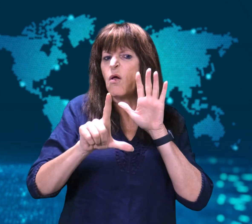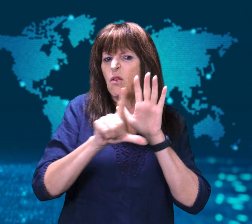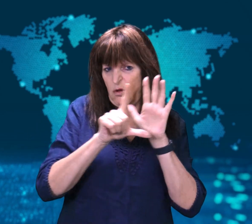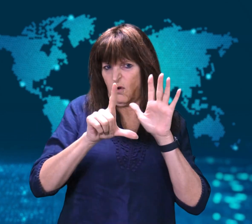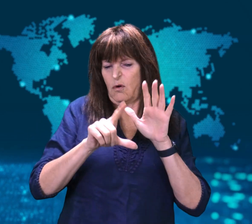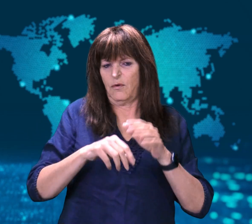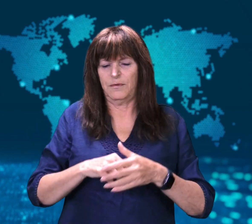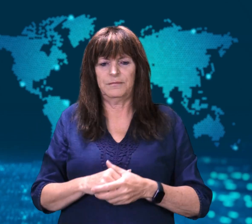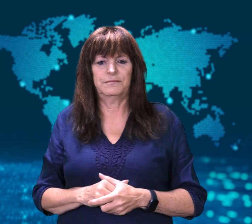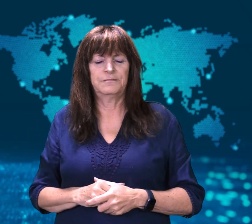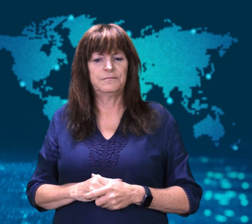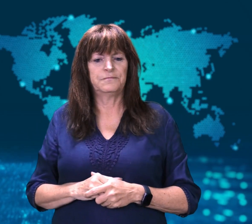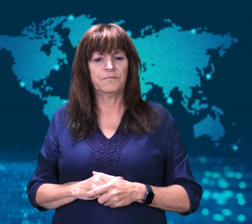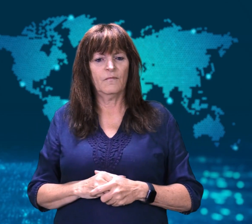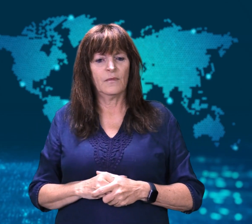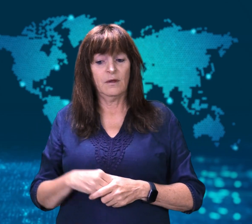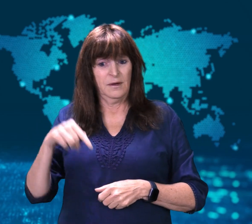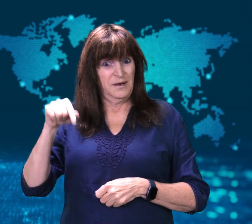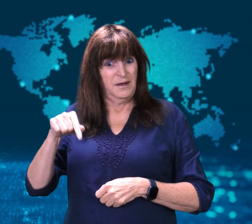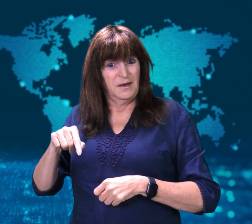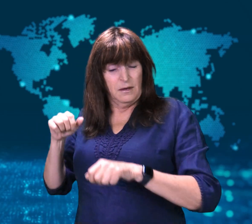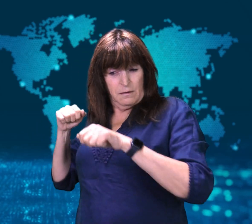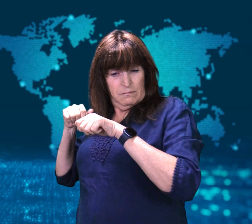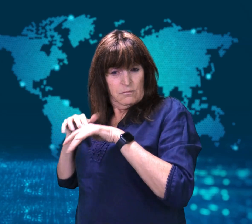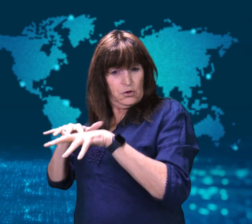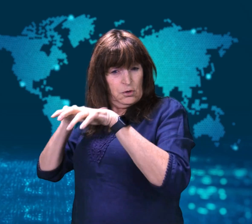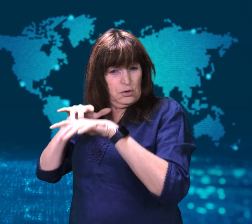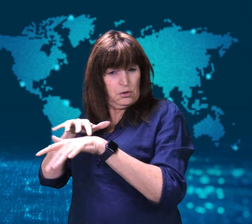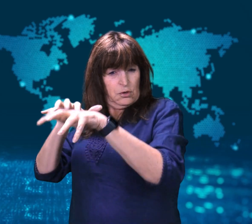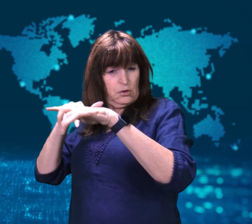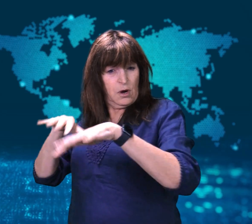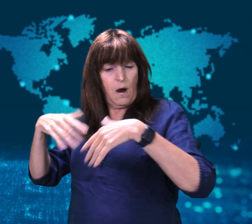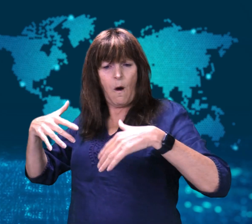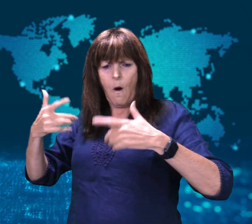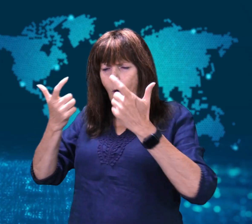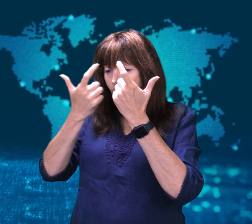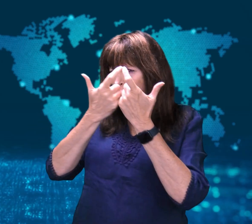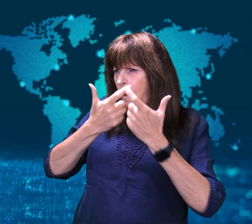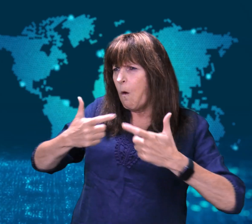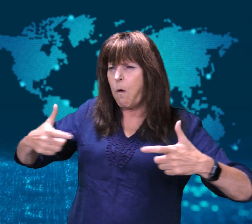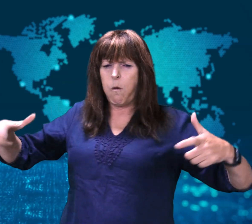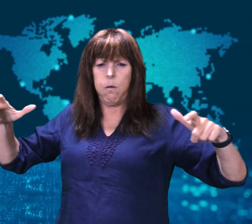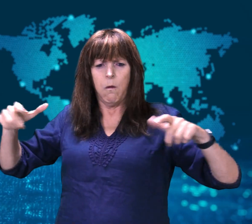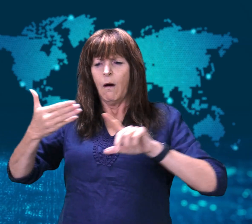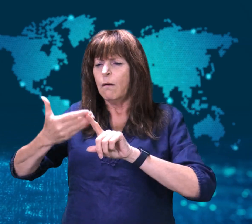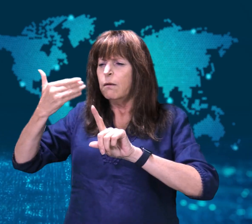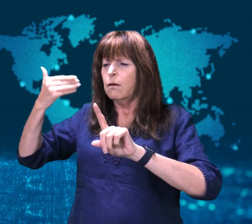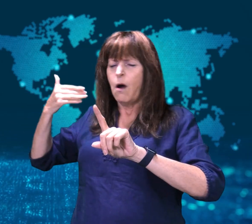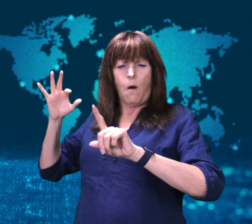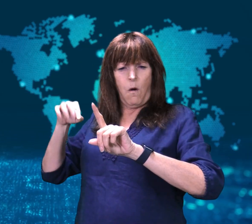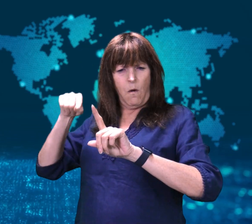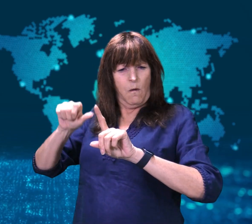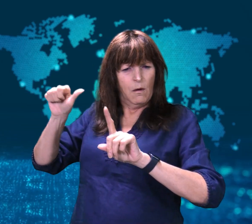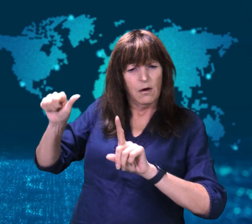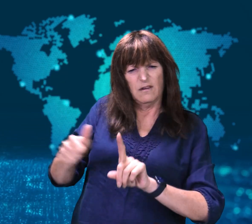The parade - the largest in Hungary’s history - shows that